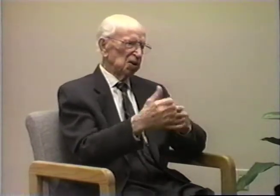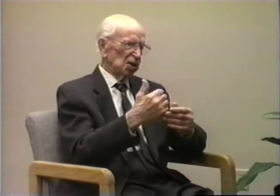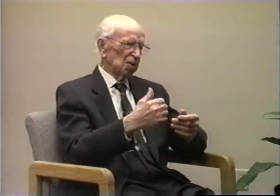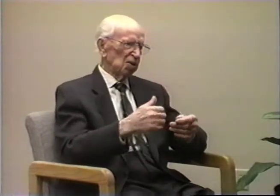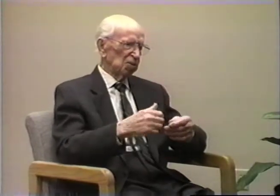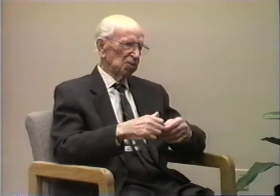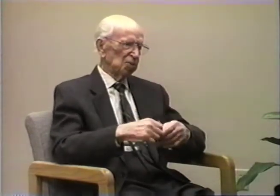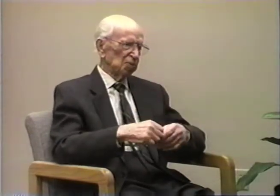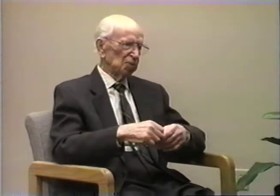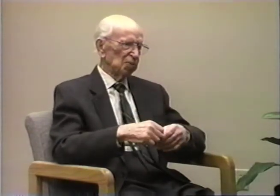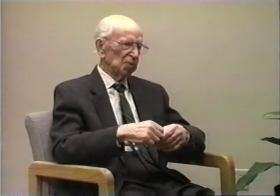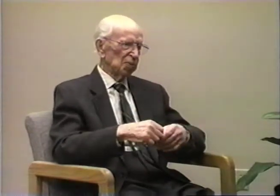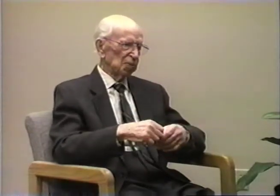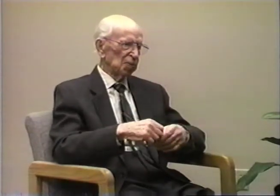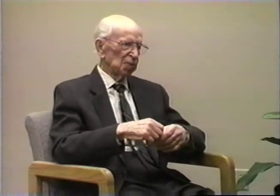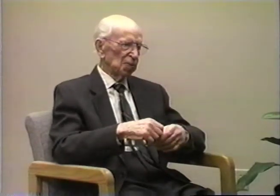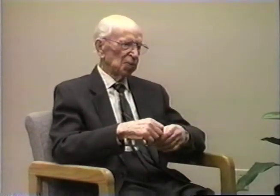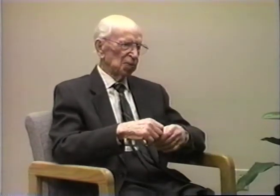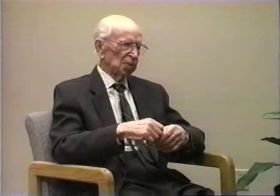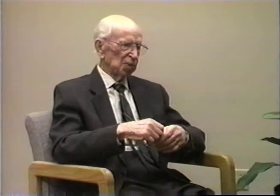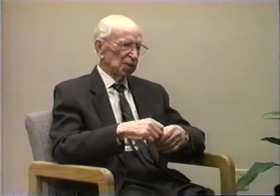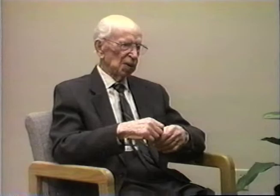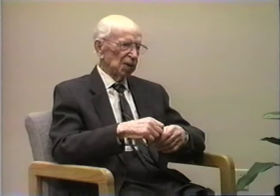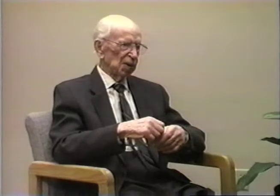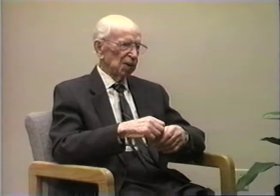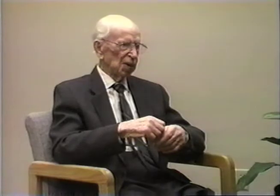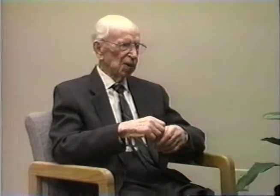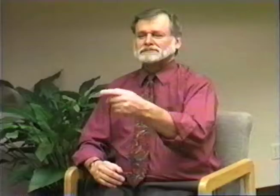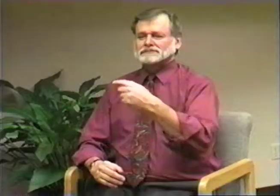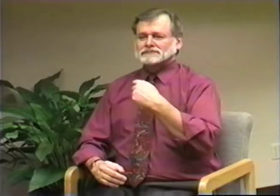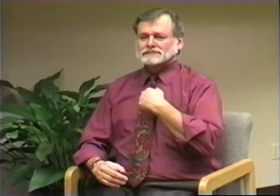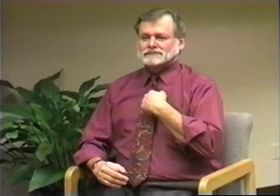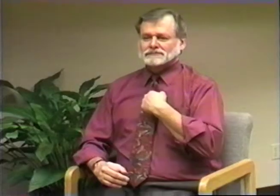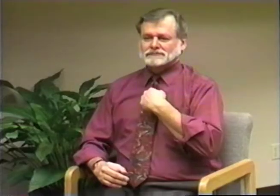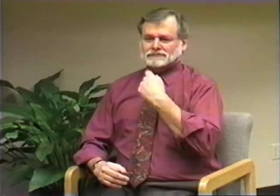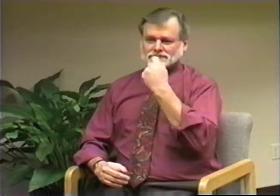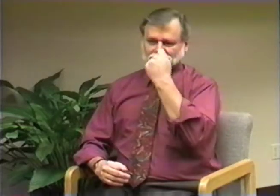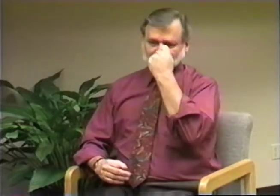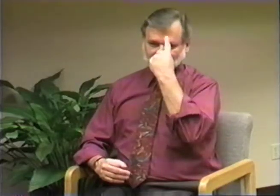wasn't good enough with the older machines, so it seems appropriate that we've gotten rid of them.